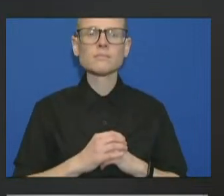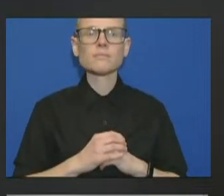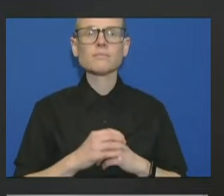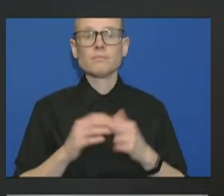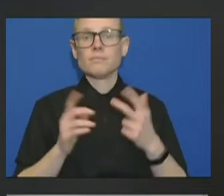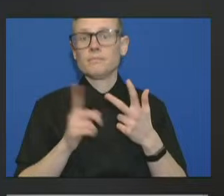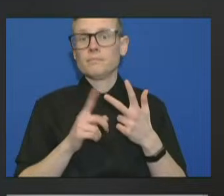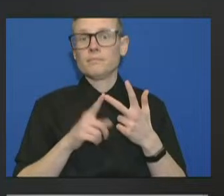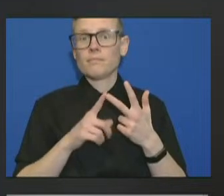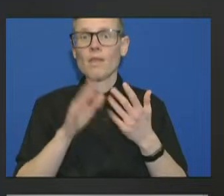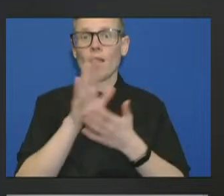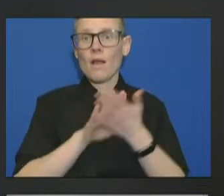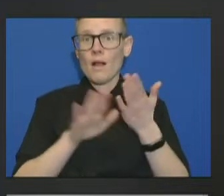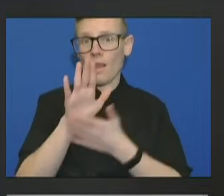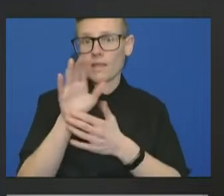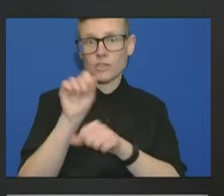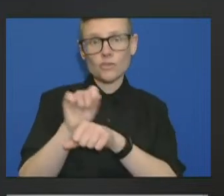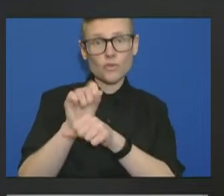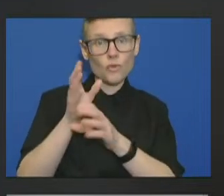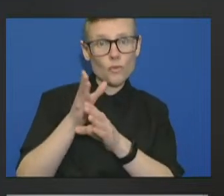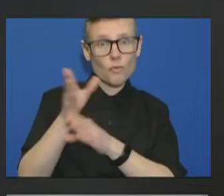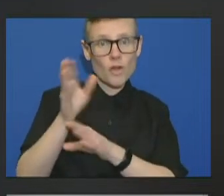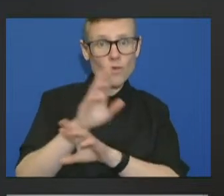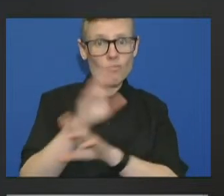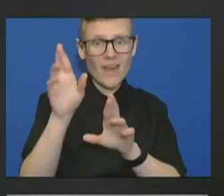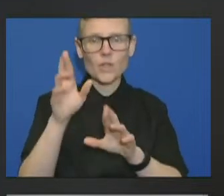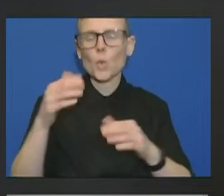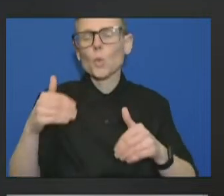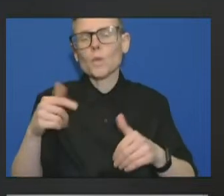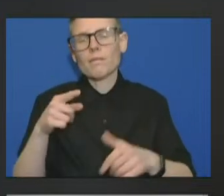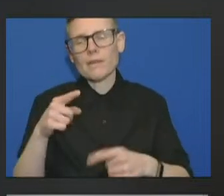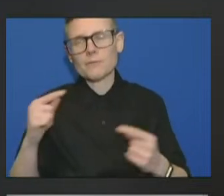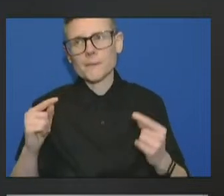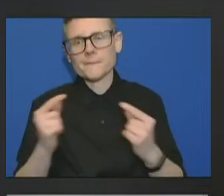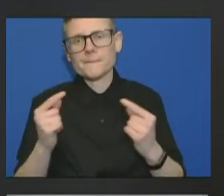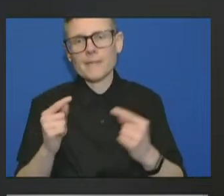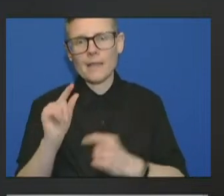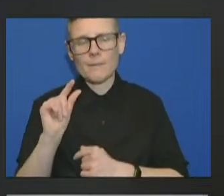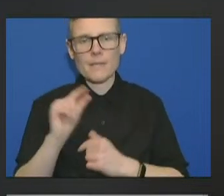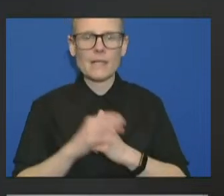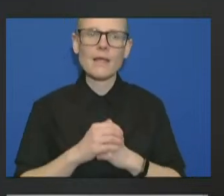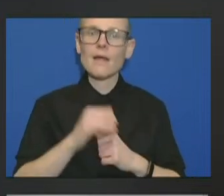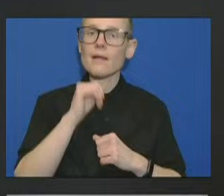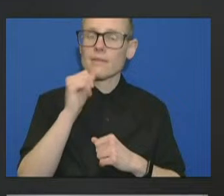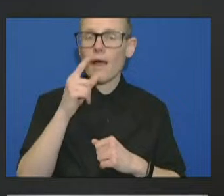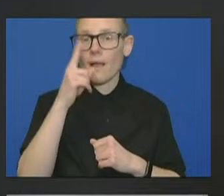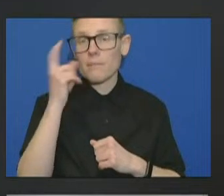for what our educators also have. Next slide please. Pillar three is college and career